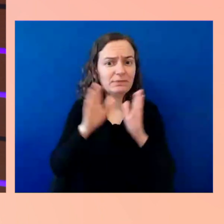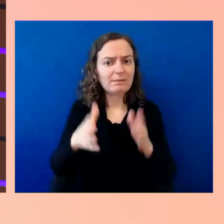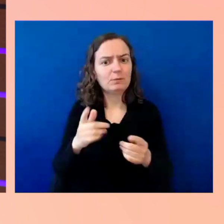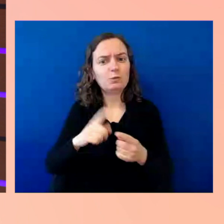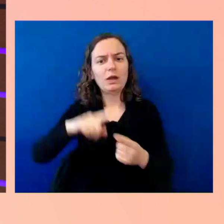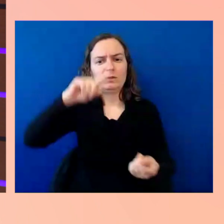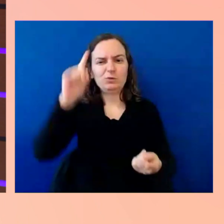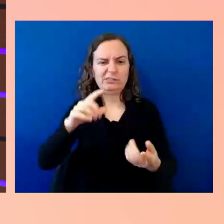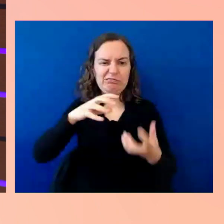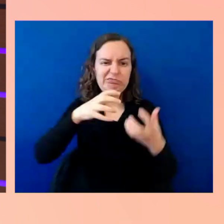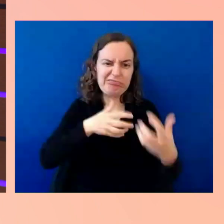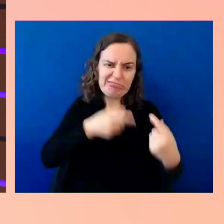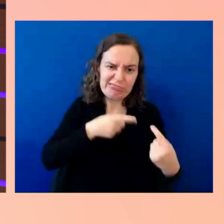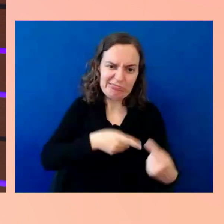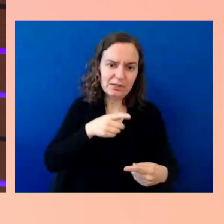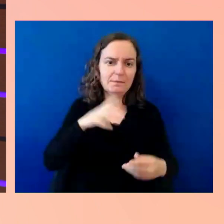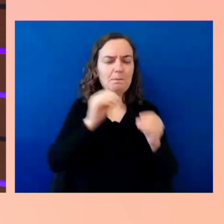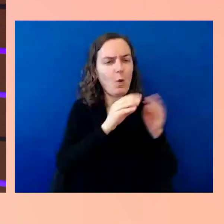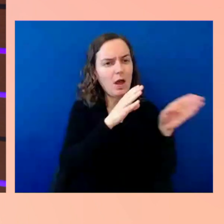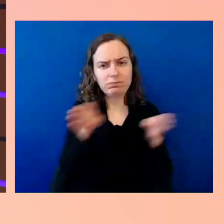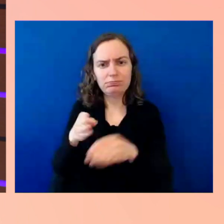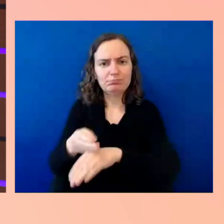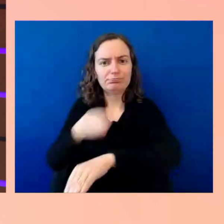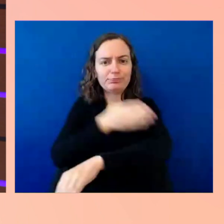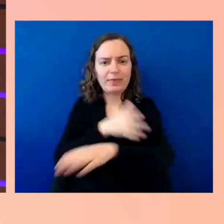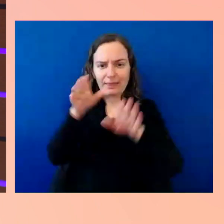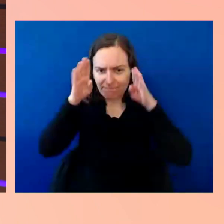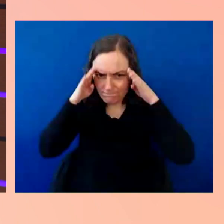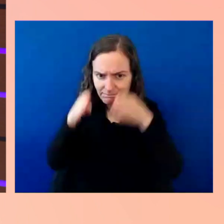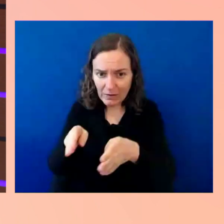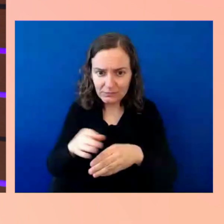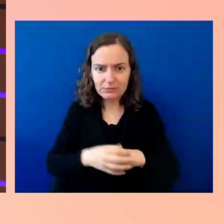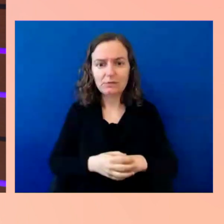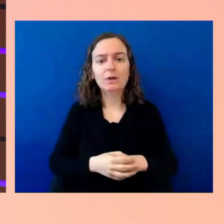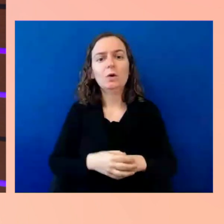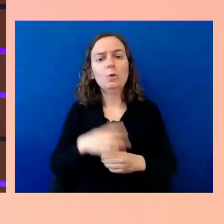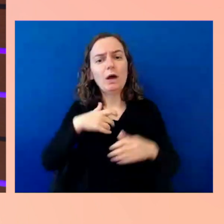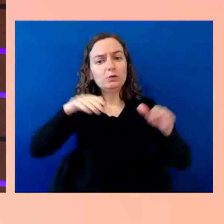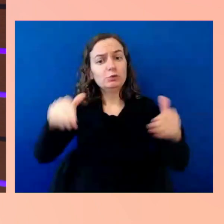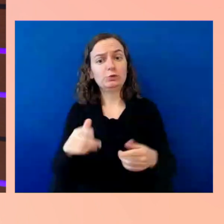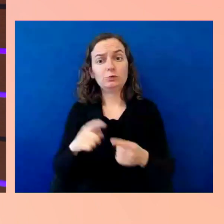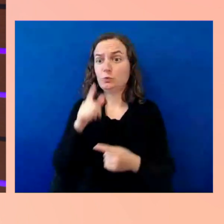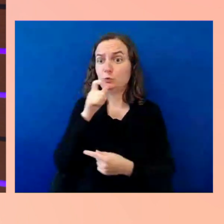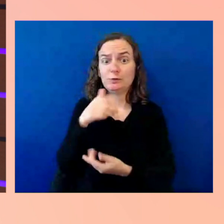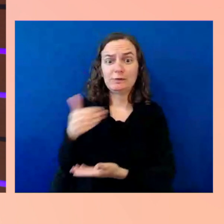Now with that, I'd like to introduce you to Mary Stevens, who will tell you a bit about how she uses